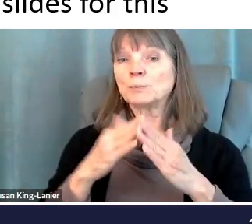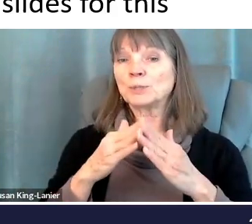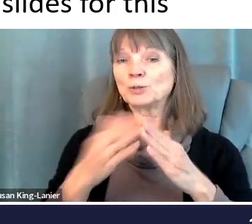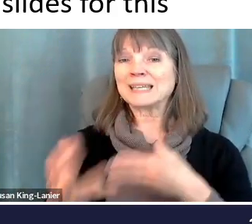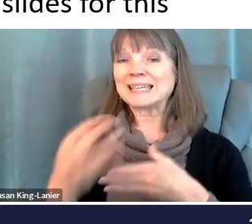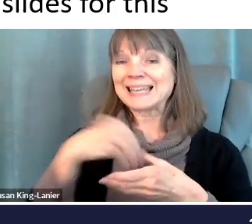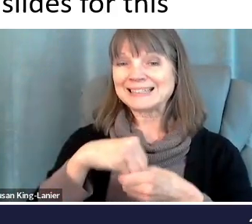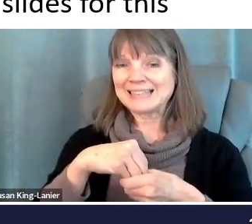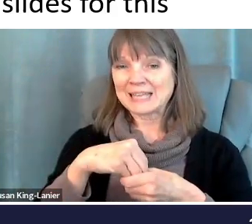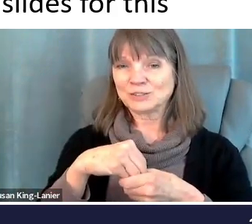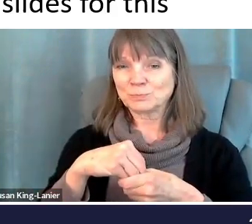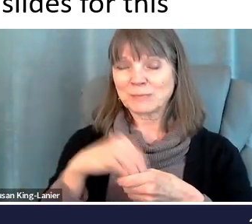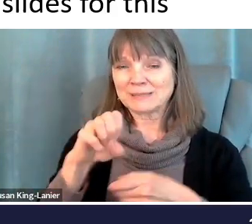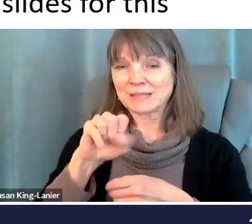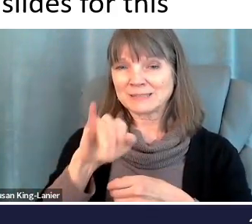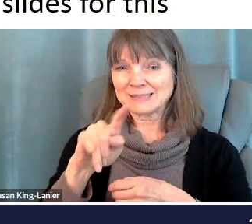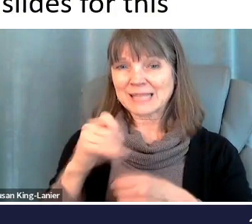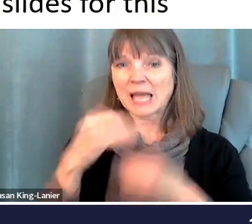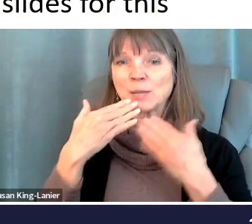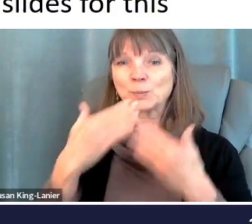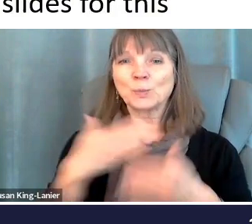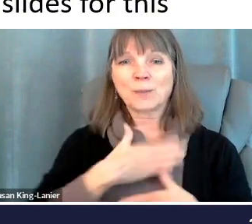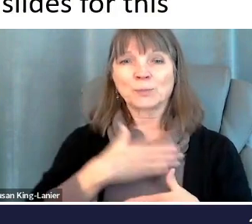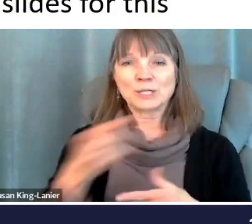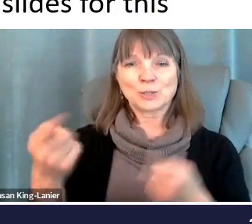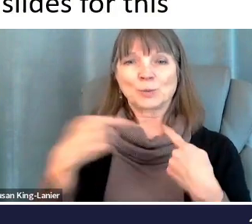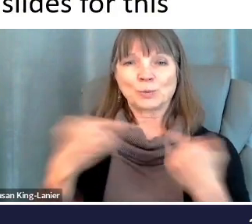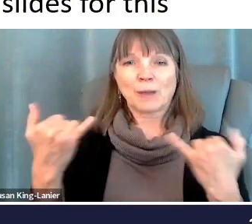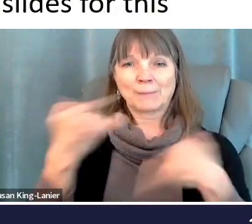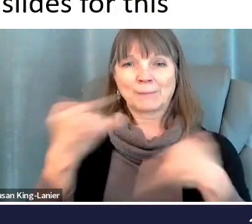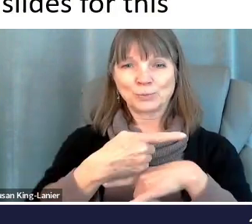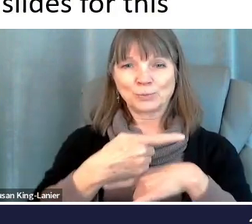community engagement site and we appreciate everyone for coming today.